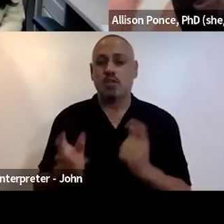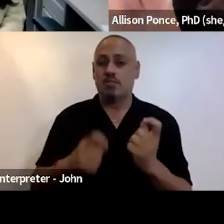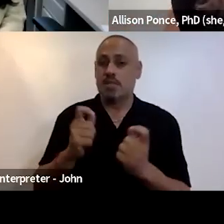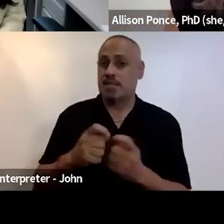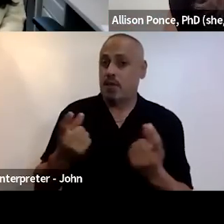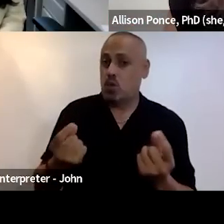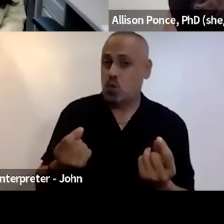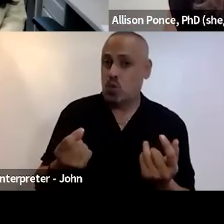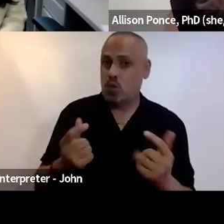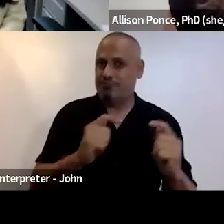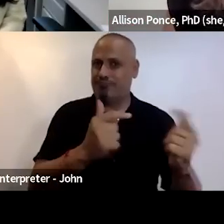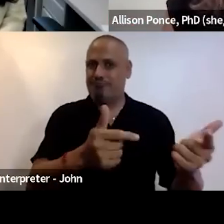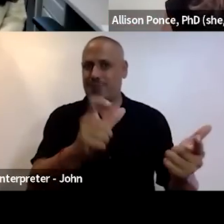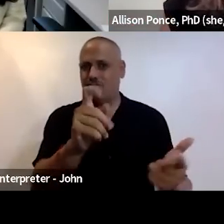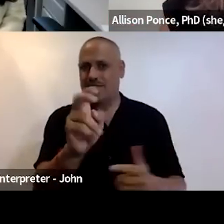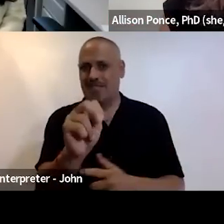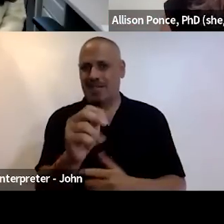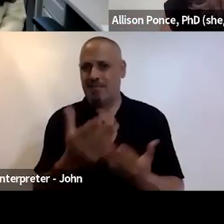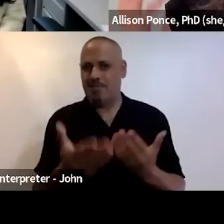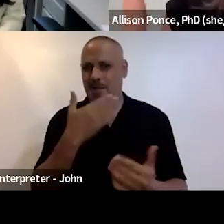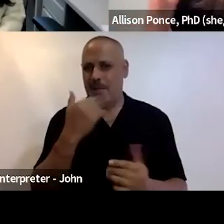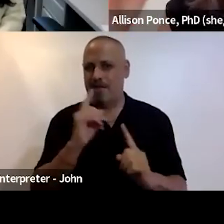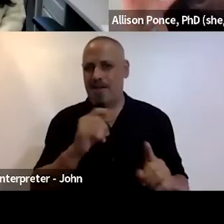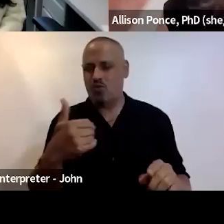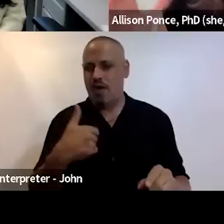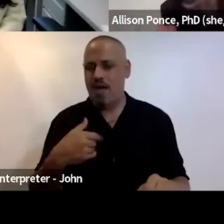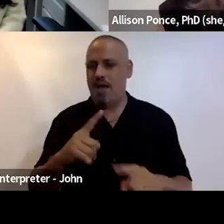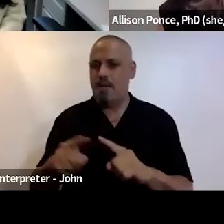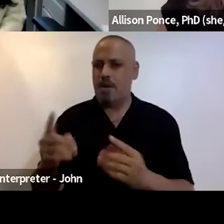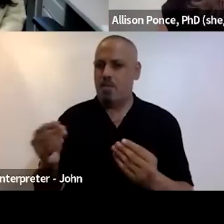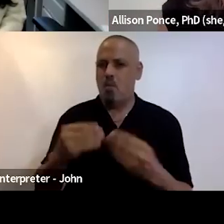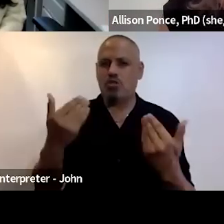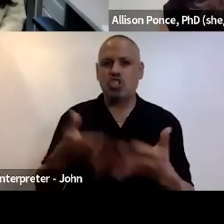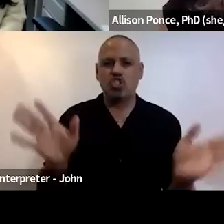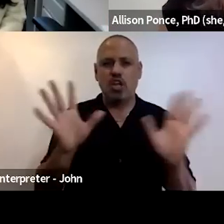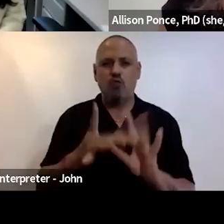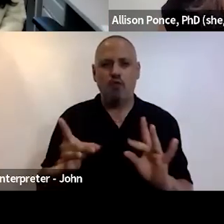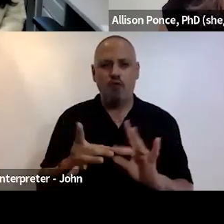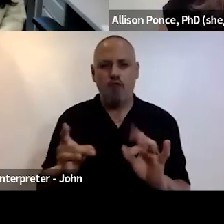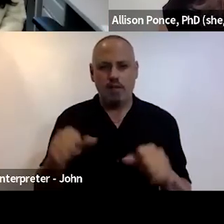I'm going to leave that to Christine. I think you might have the better answer to that, but just wanted to give that more general frames. I think it can be helpful